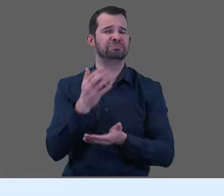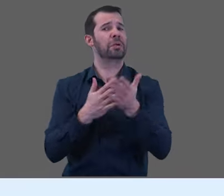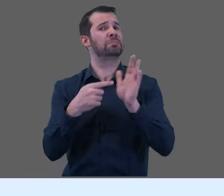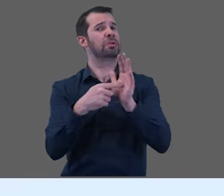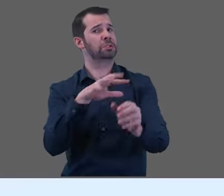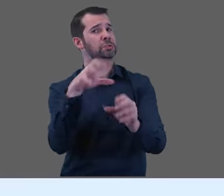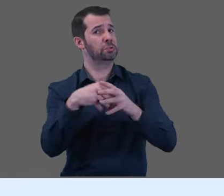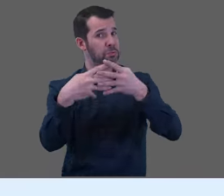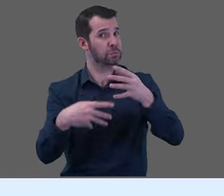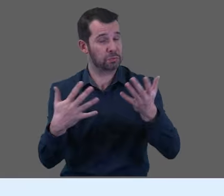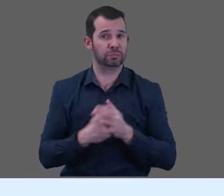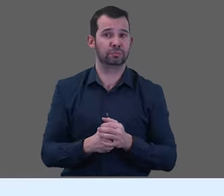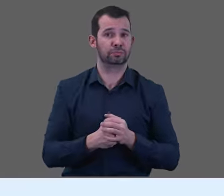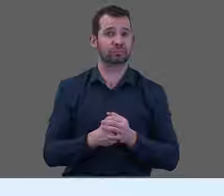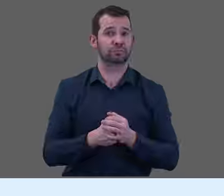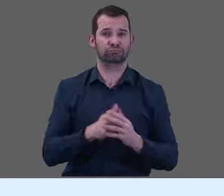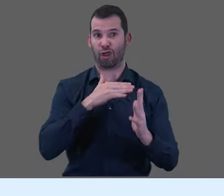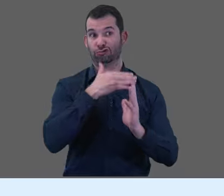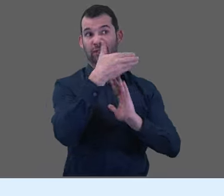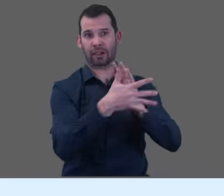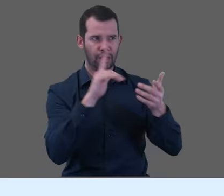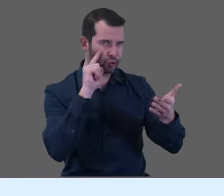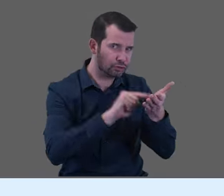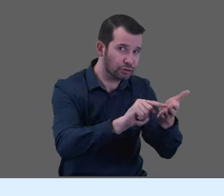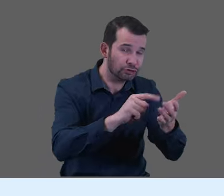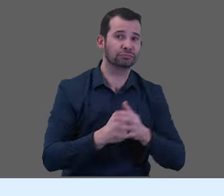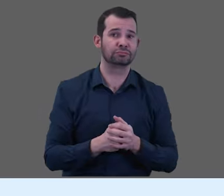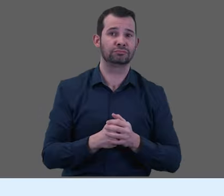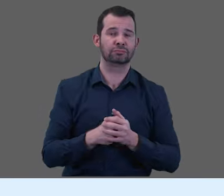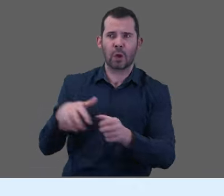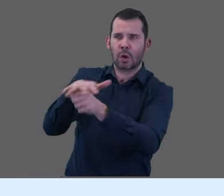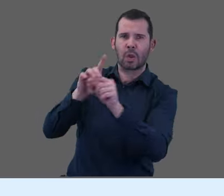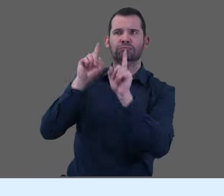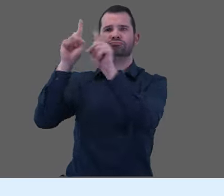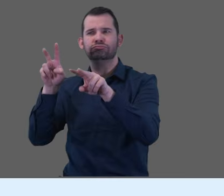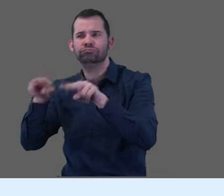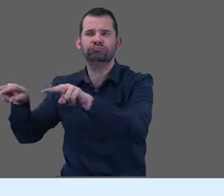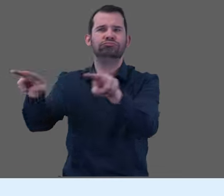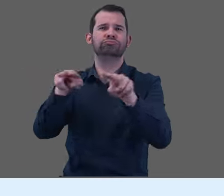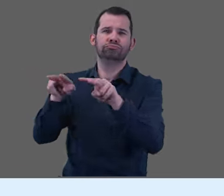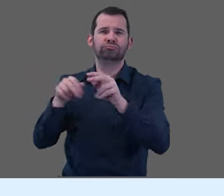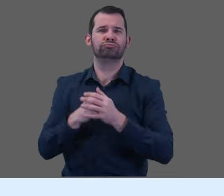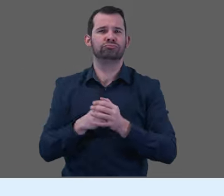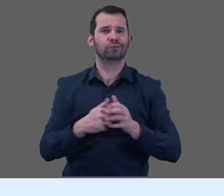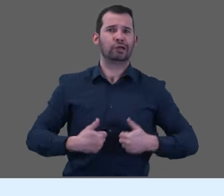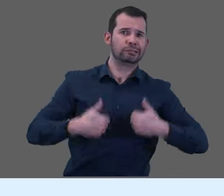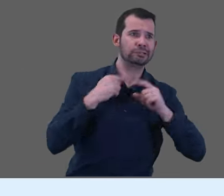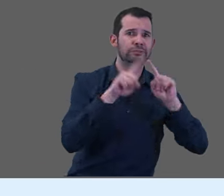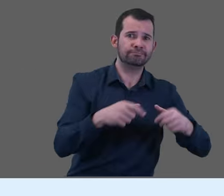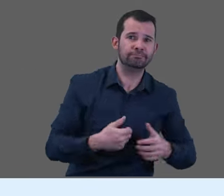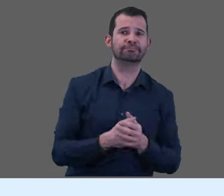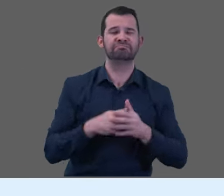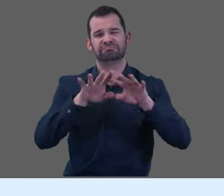Some examples of this include archival research, location scouting, residencies, etc.